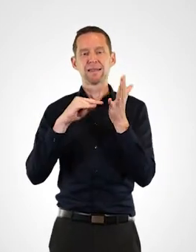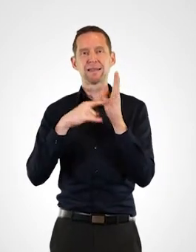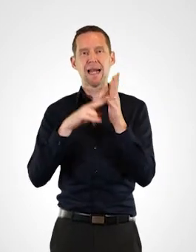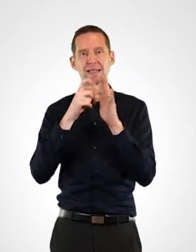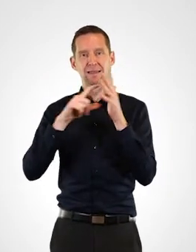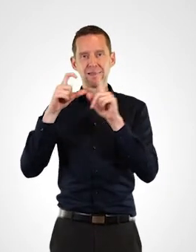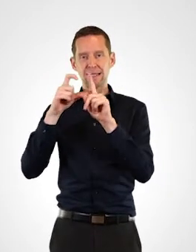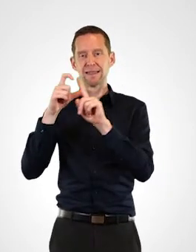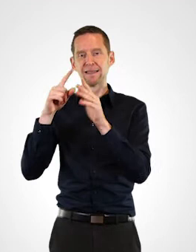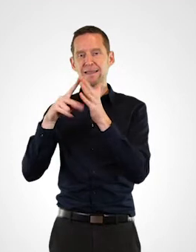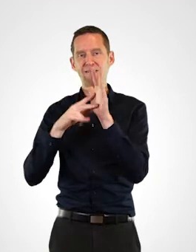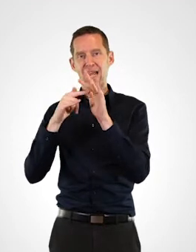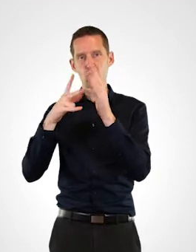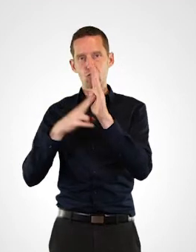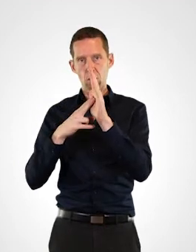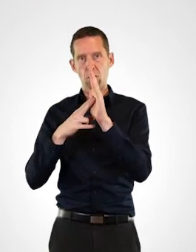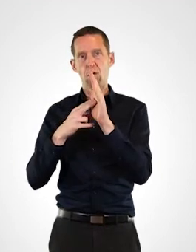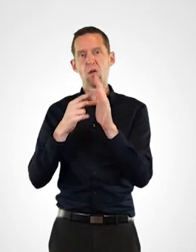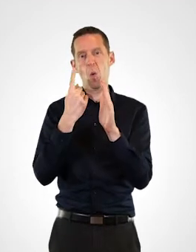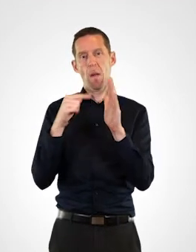about a standard deviation and a half below the mean